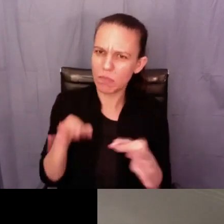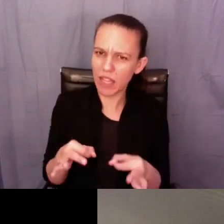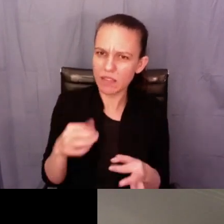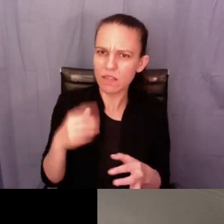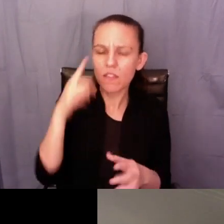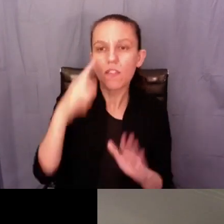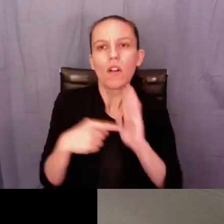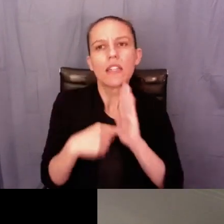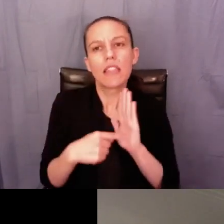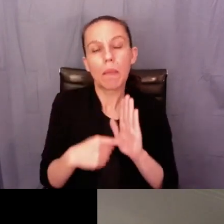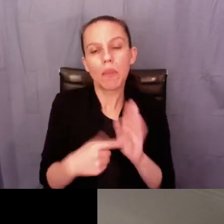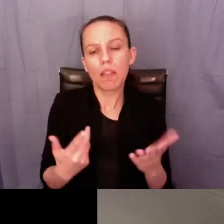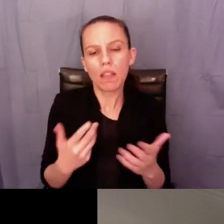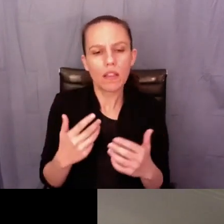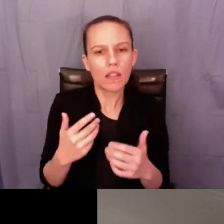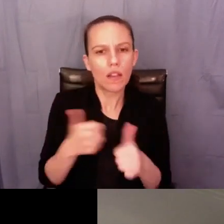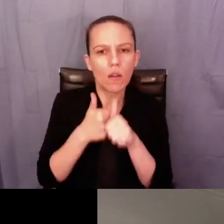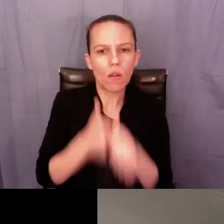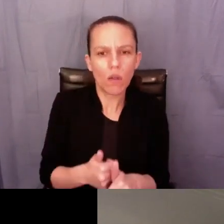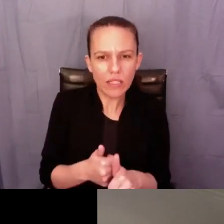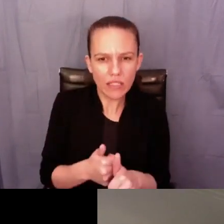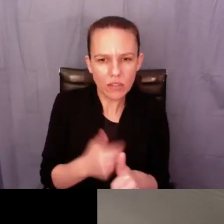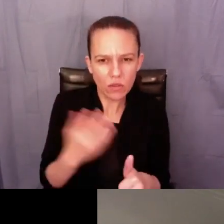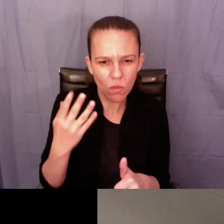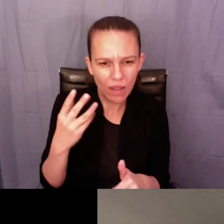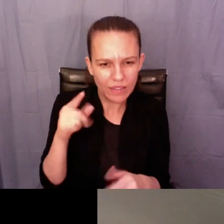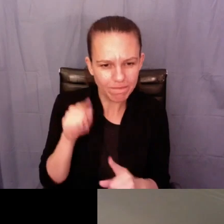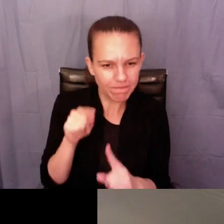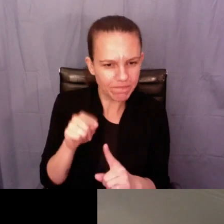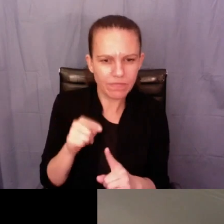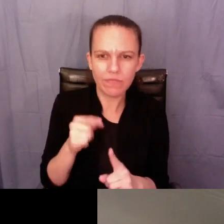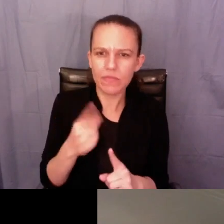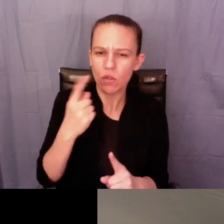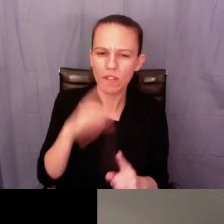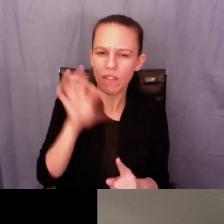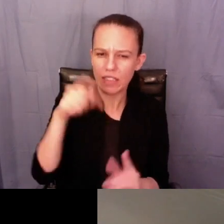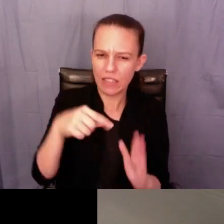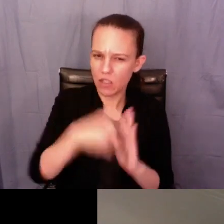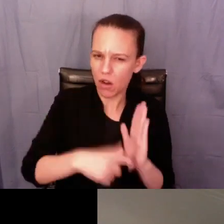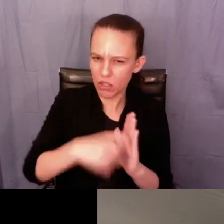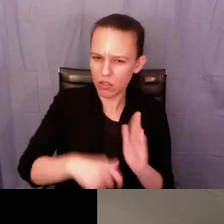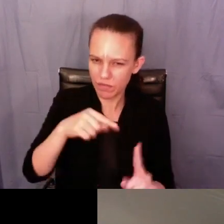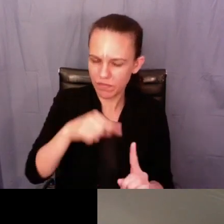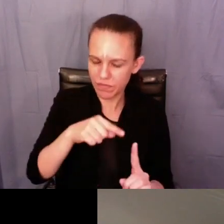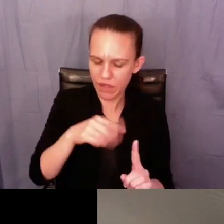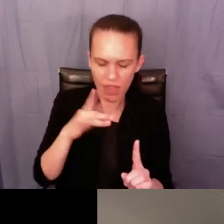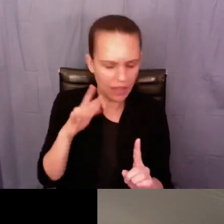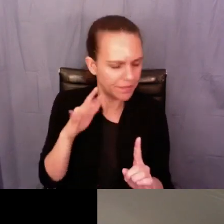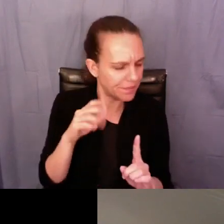i can remember one just i'm not sure if you will find this in this article but for example